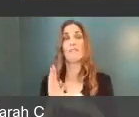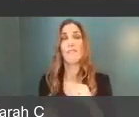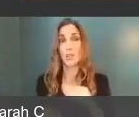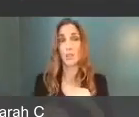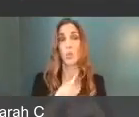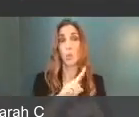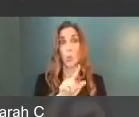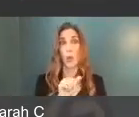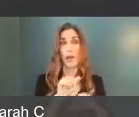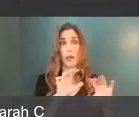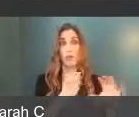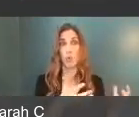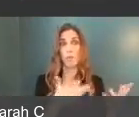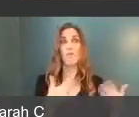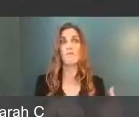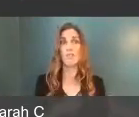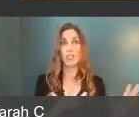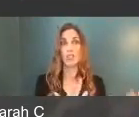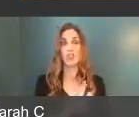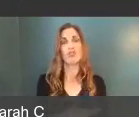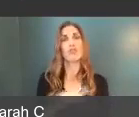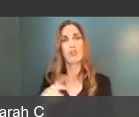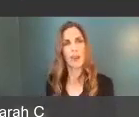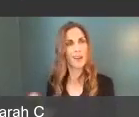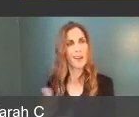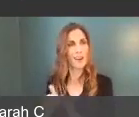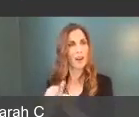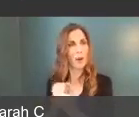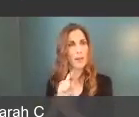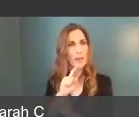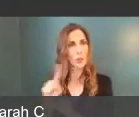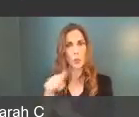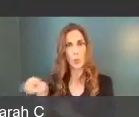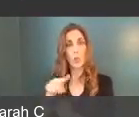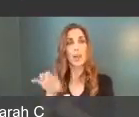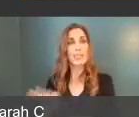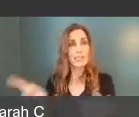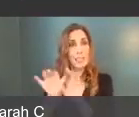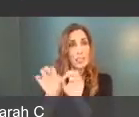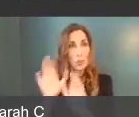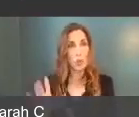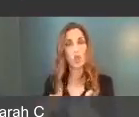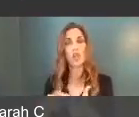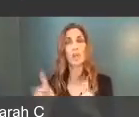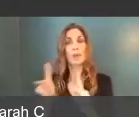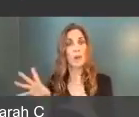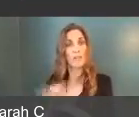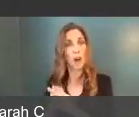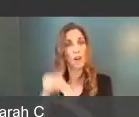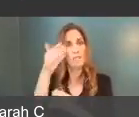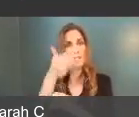how can we make sure that essential workers, frontline individuals who are being exposed every